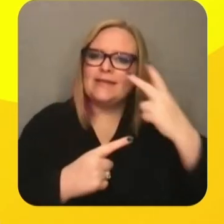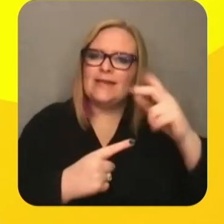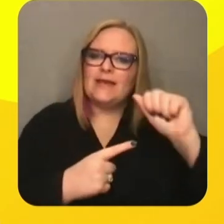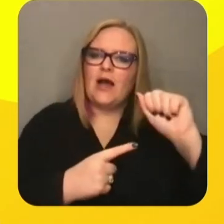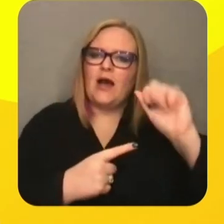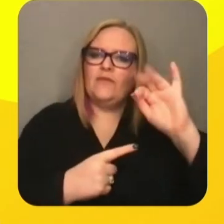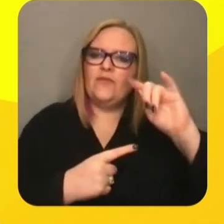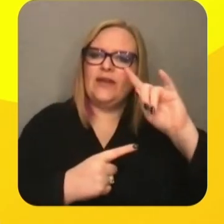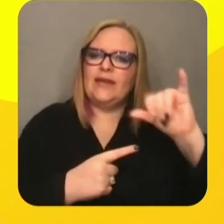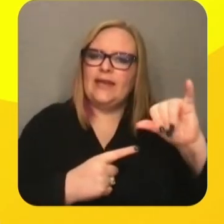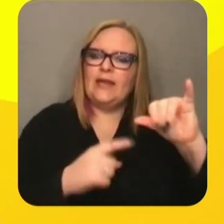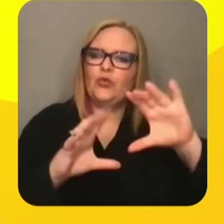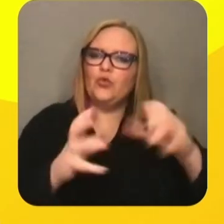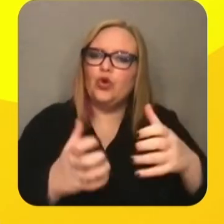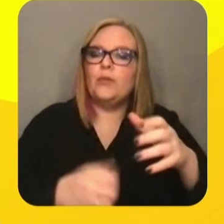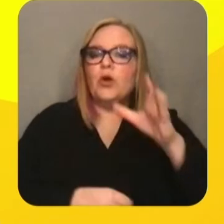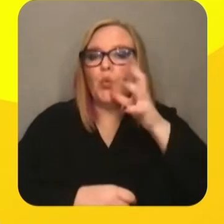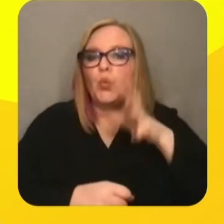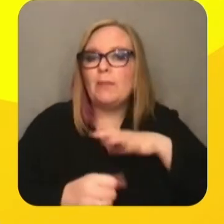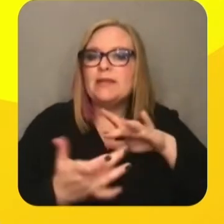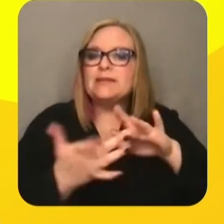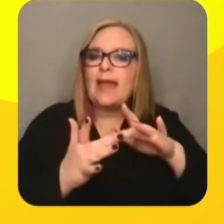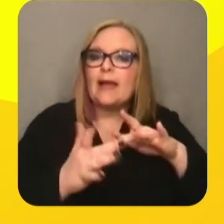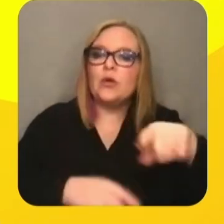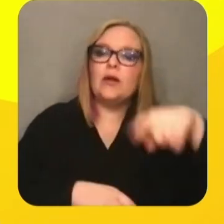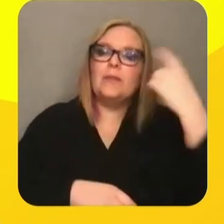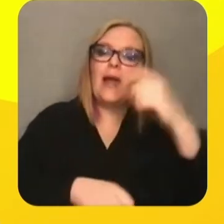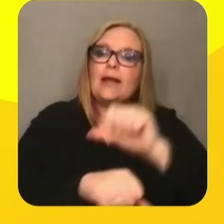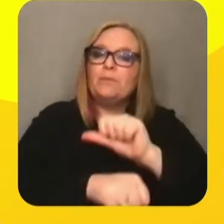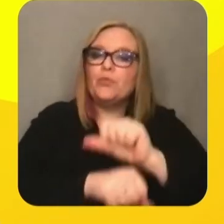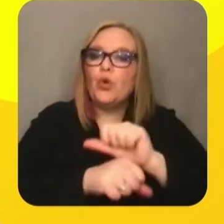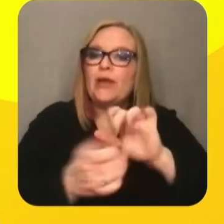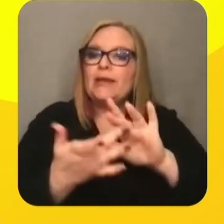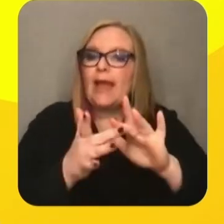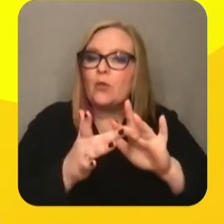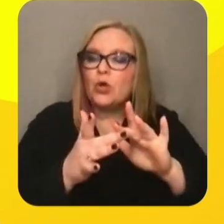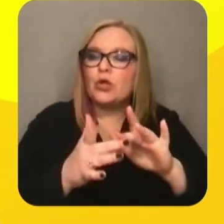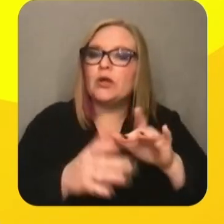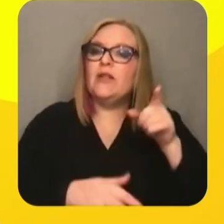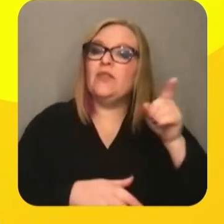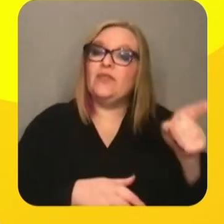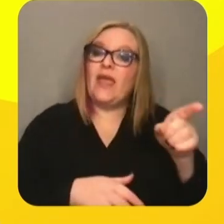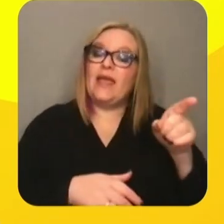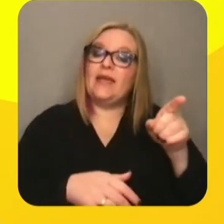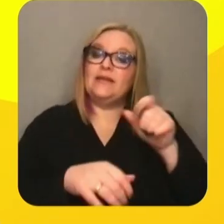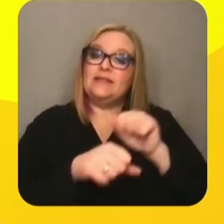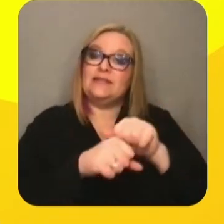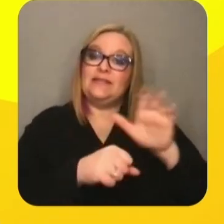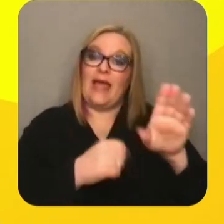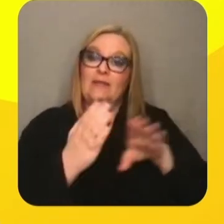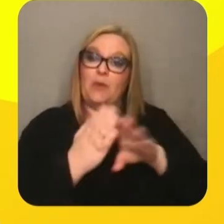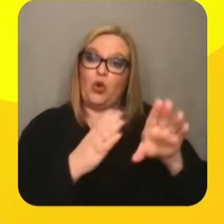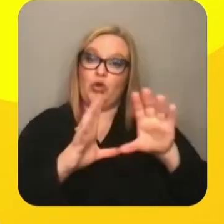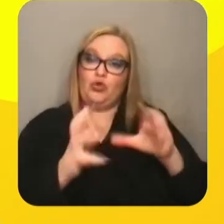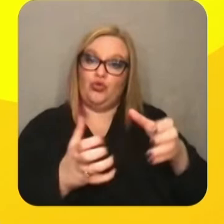the Women's Network or the Black Employee Network, where they send the minority group off to speak amongst themselves